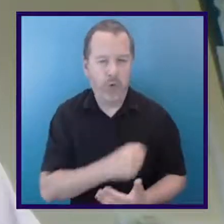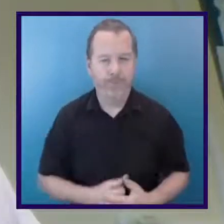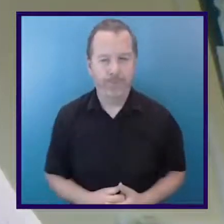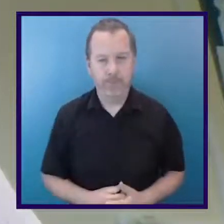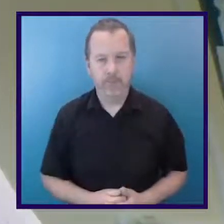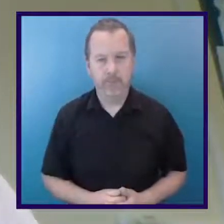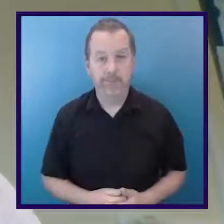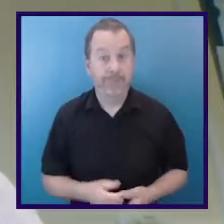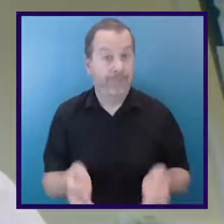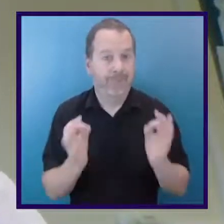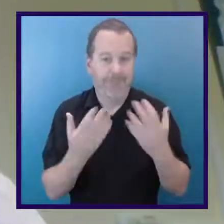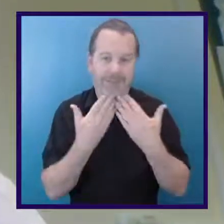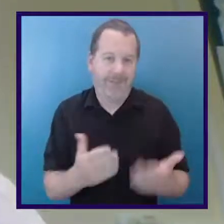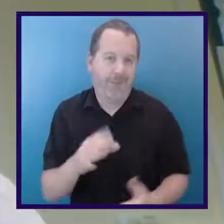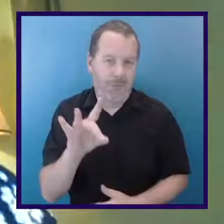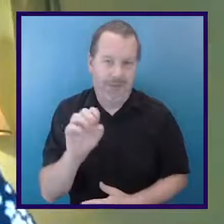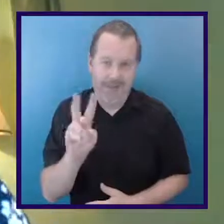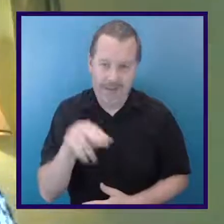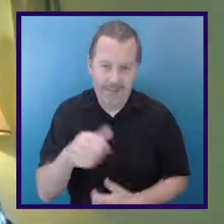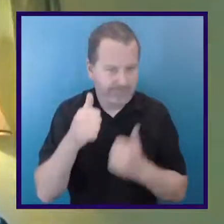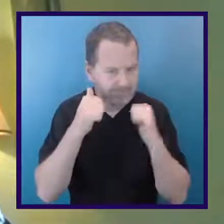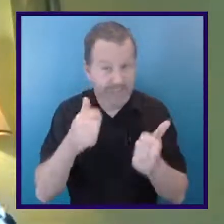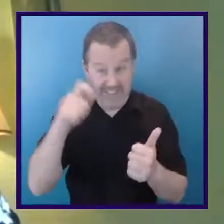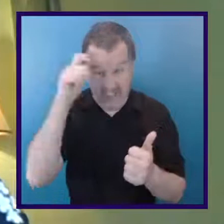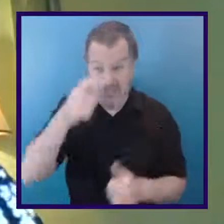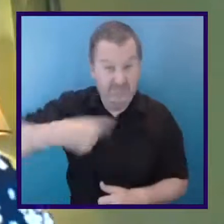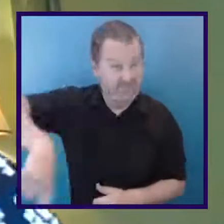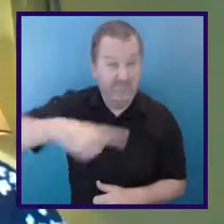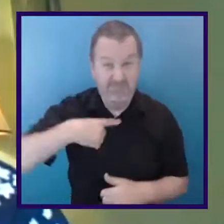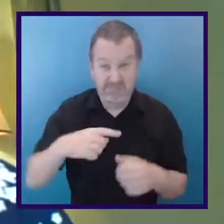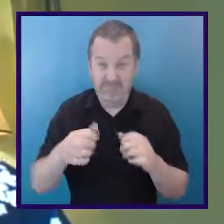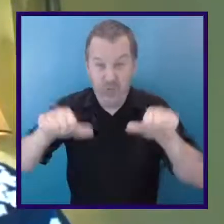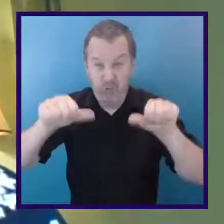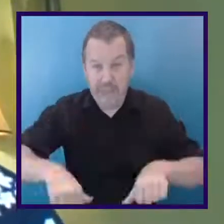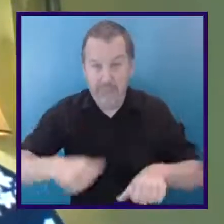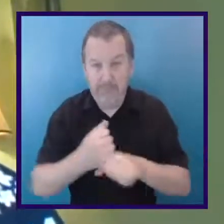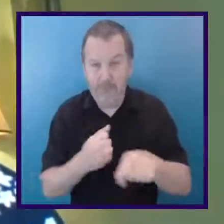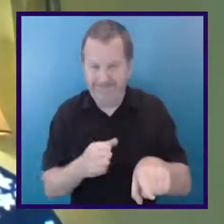That’s great Kevin, thank you very much indeed and I think again, we would all concur,